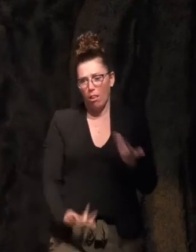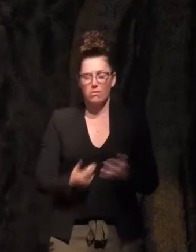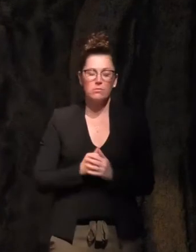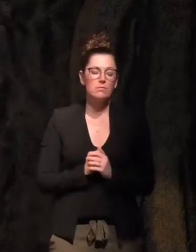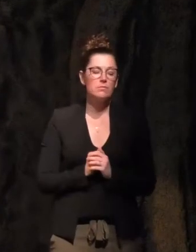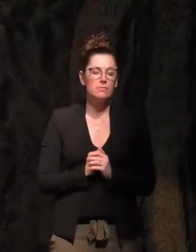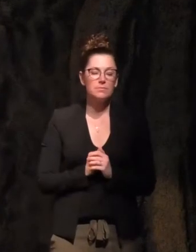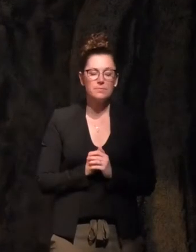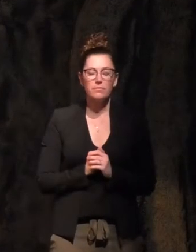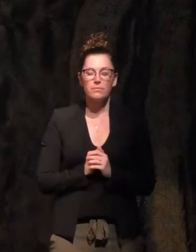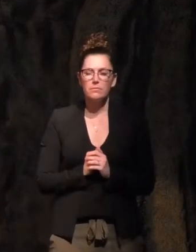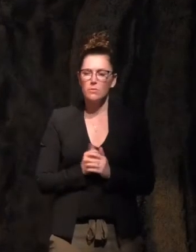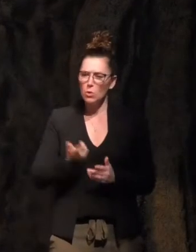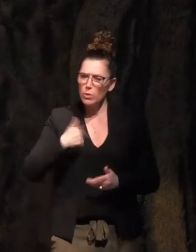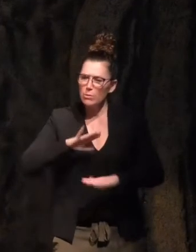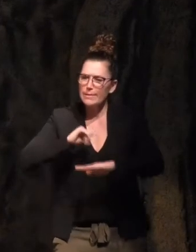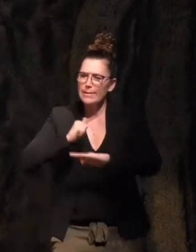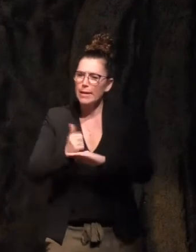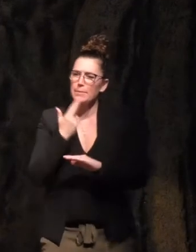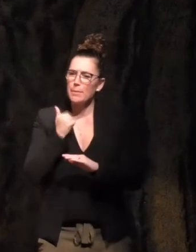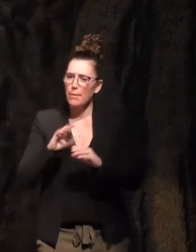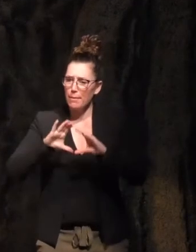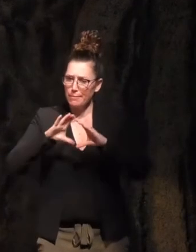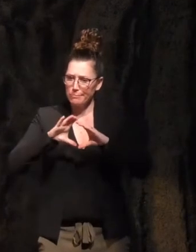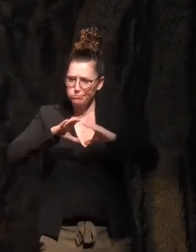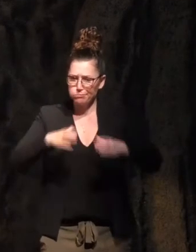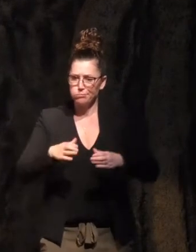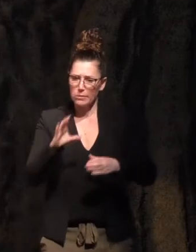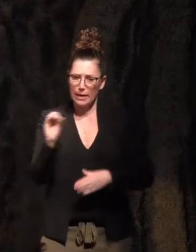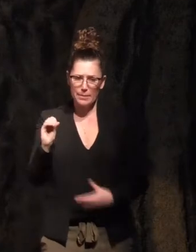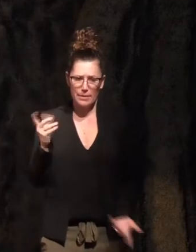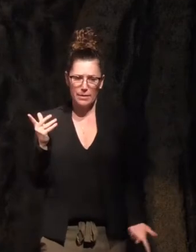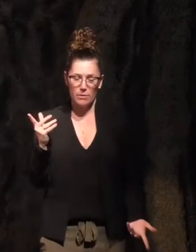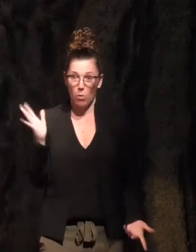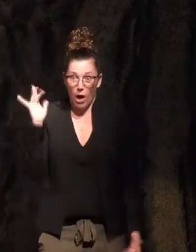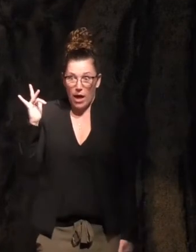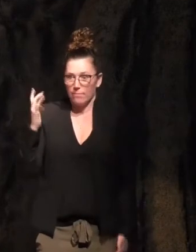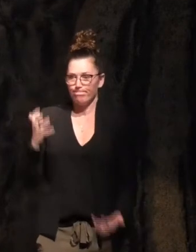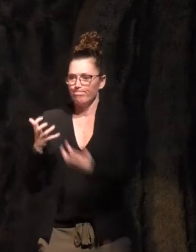We did so because there was no room for us. Things were pretty quiet in Vancouver